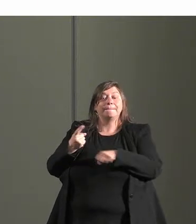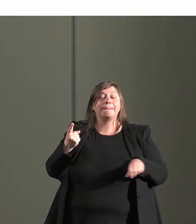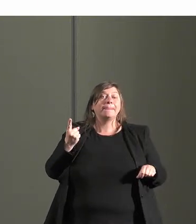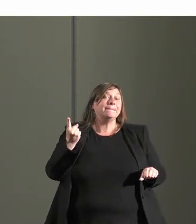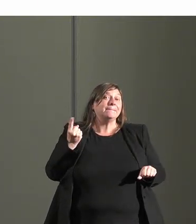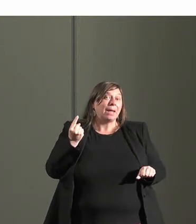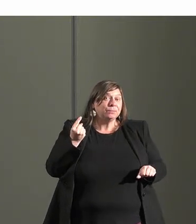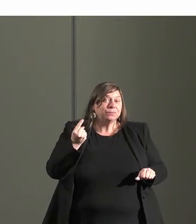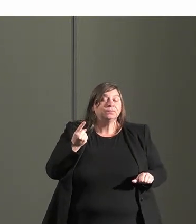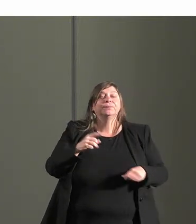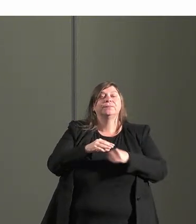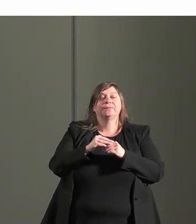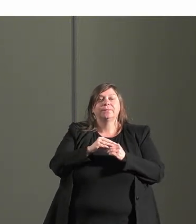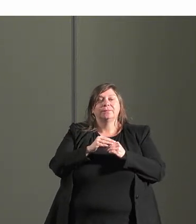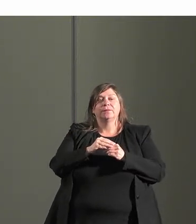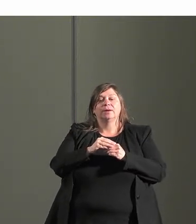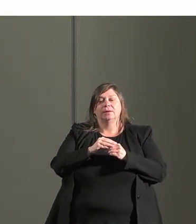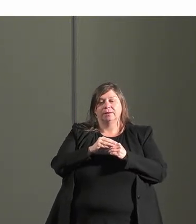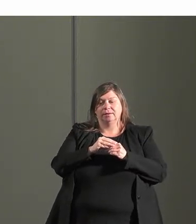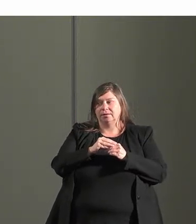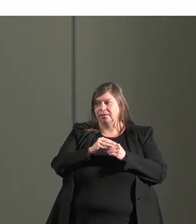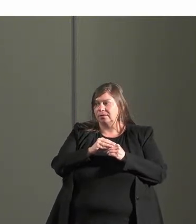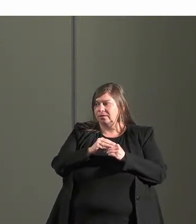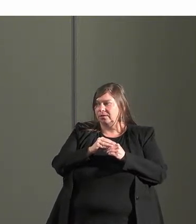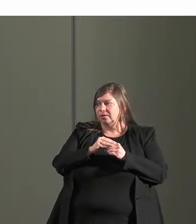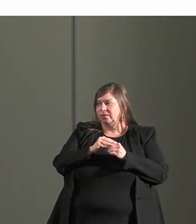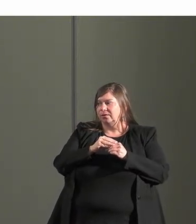Chrome OS and what we did in the past year.